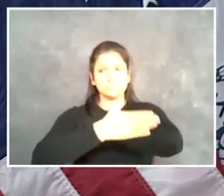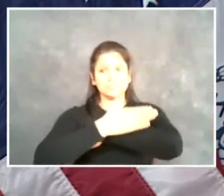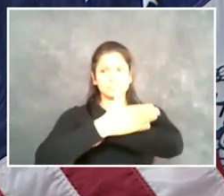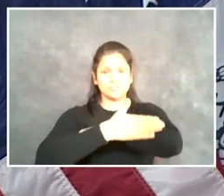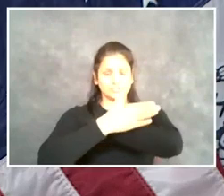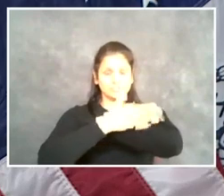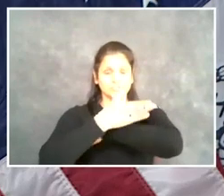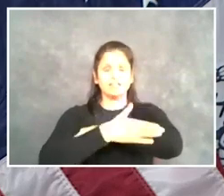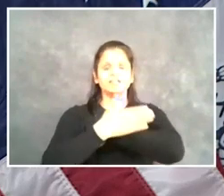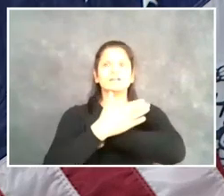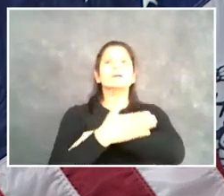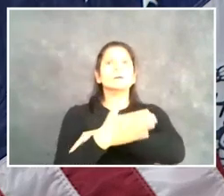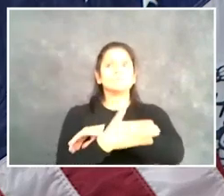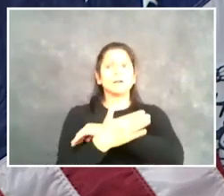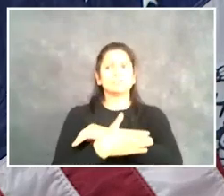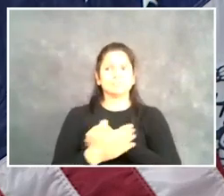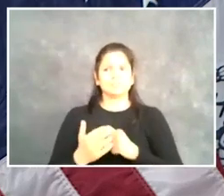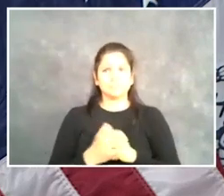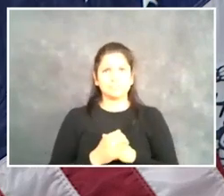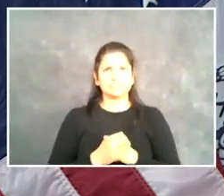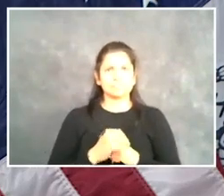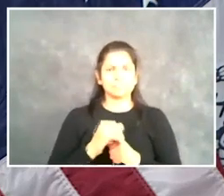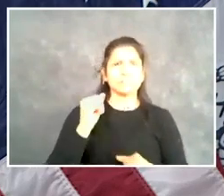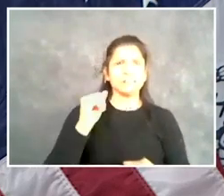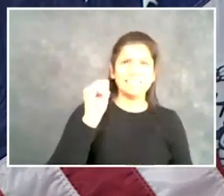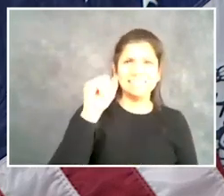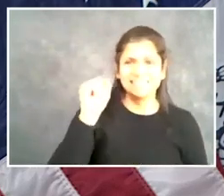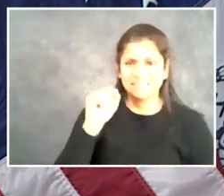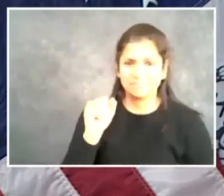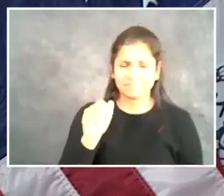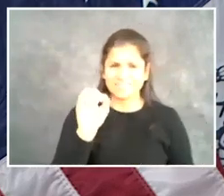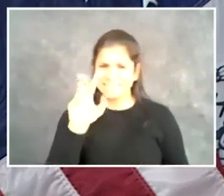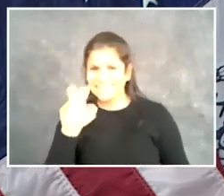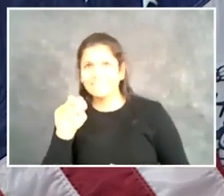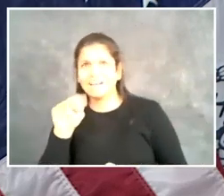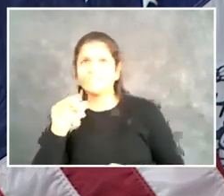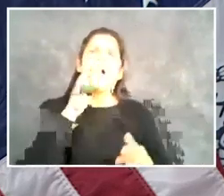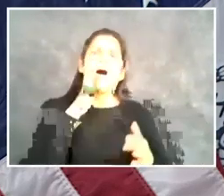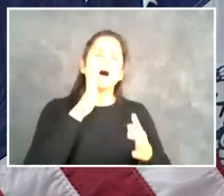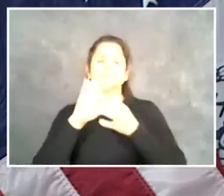SOCIAL DISTANCING IN -- STEVE, YOU THERE? STEVE?